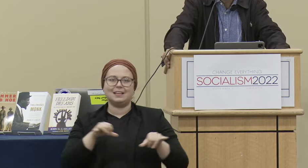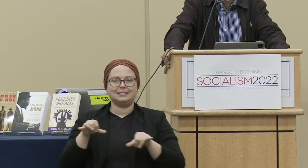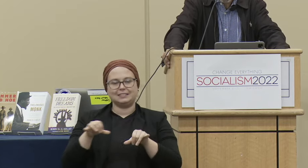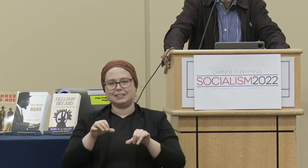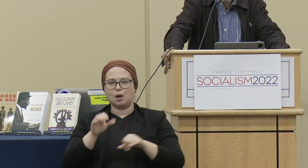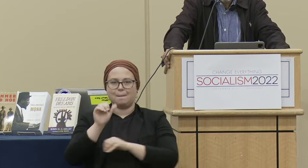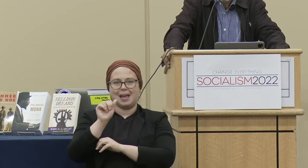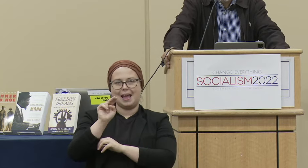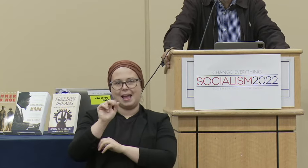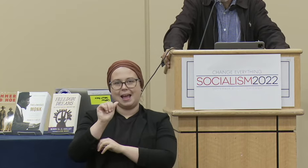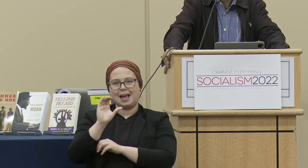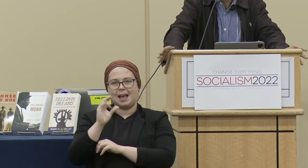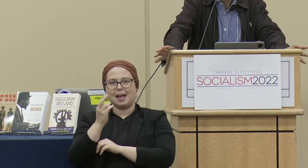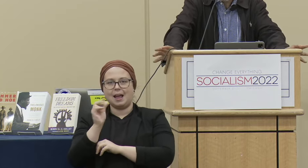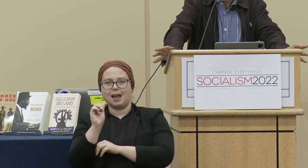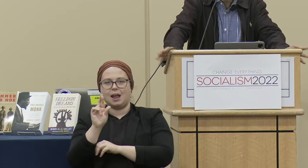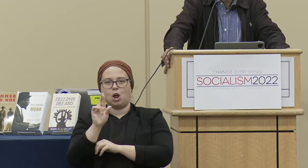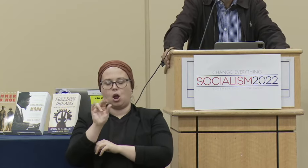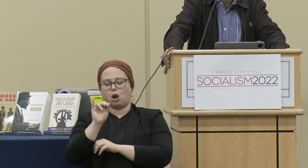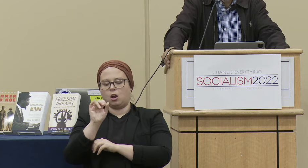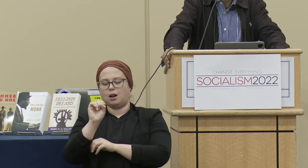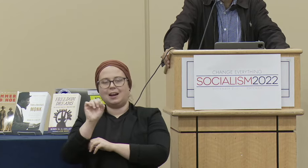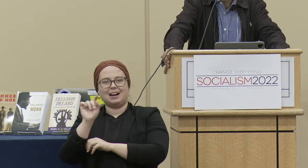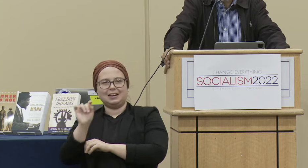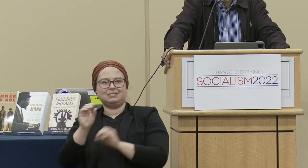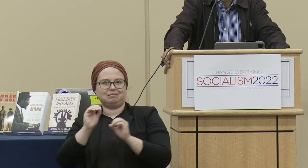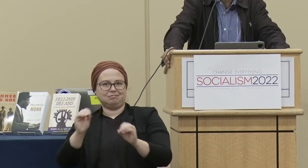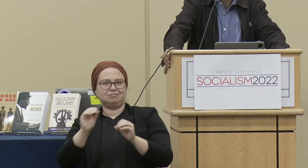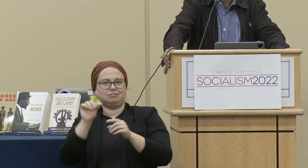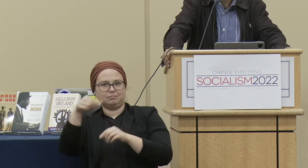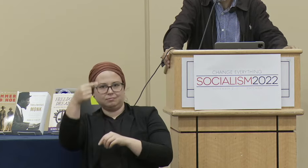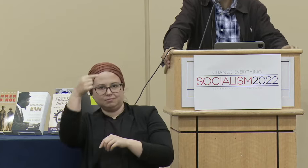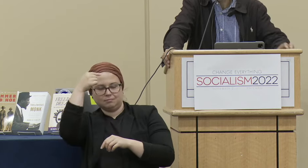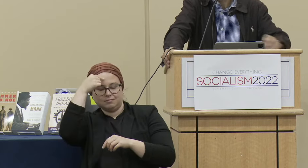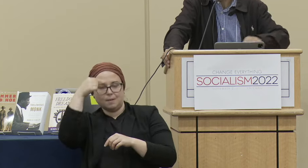This is a whole of the socialist and anarchist movements. Of course, Haymarket Books is one . Part of that